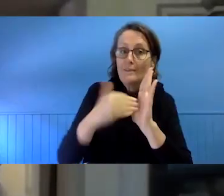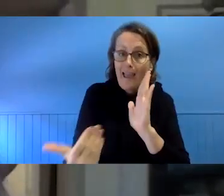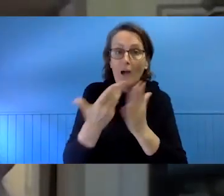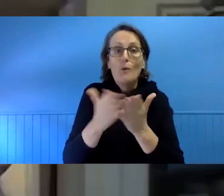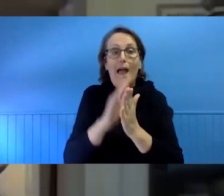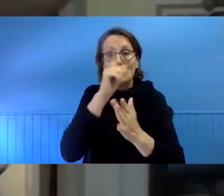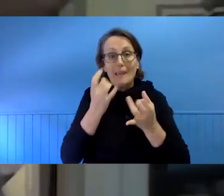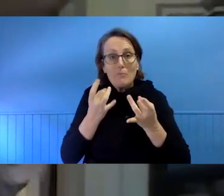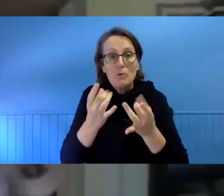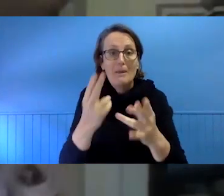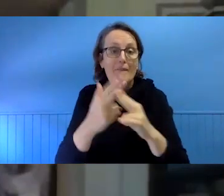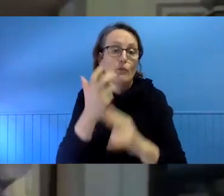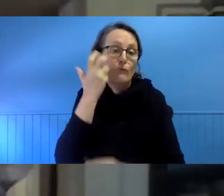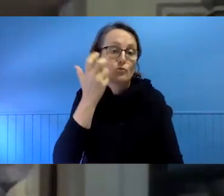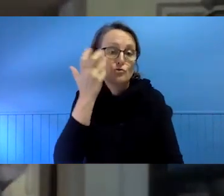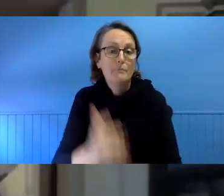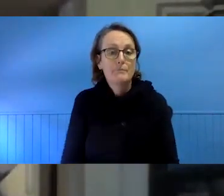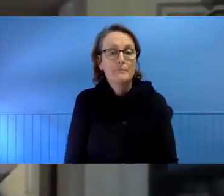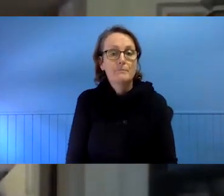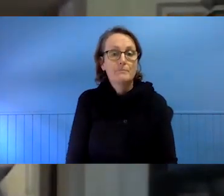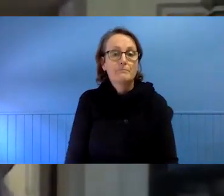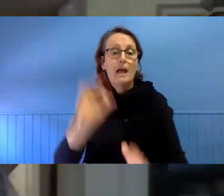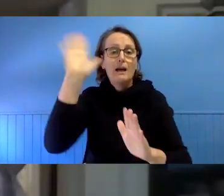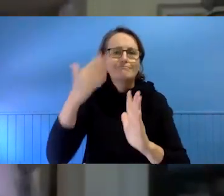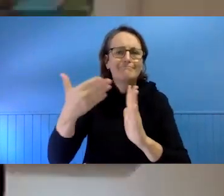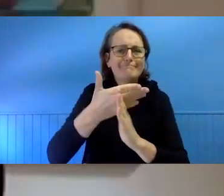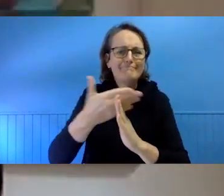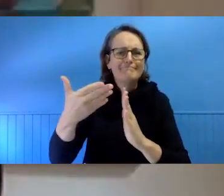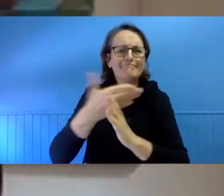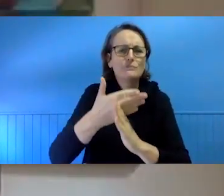what's to come.